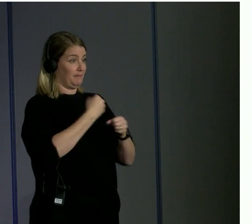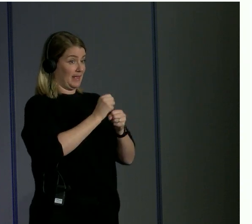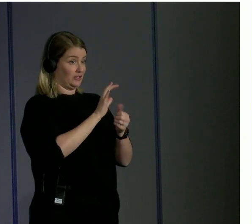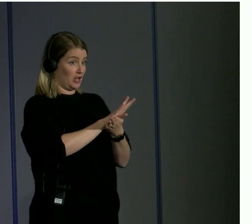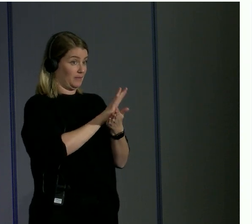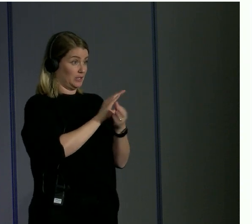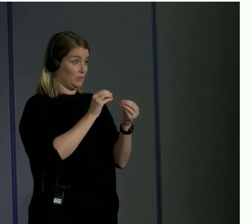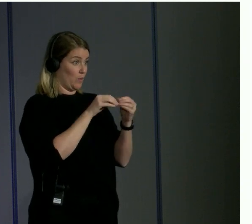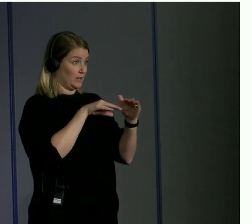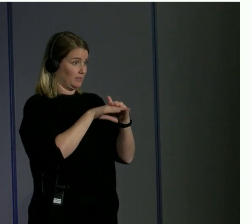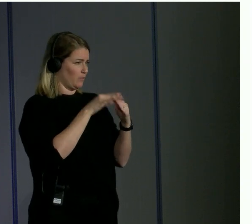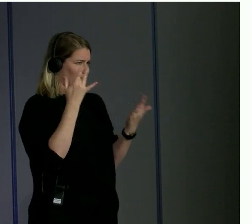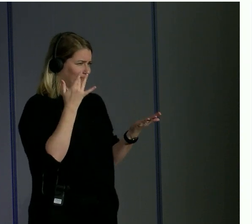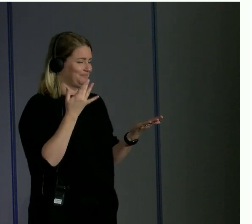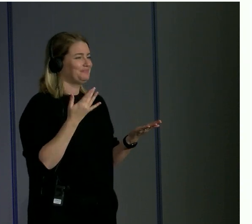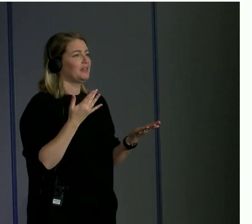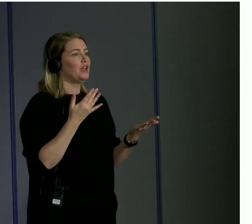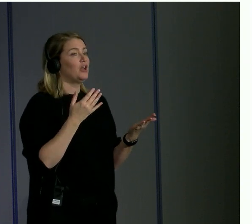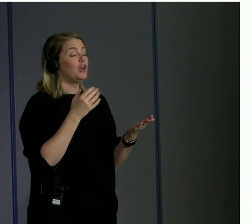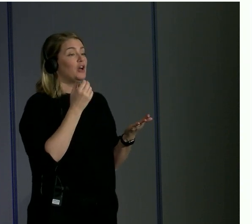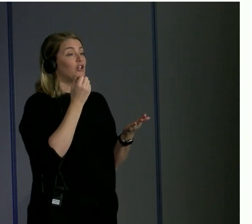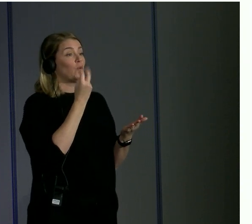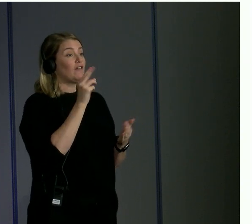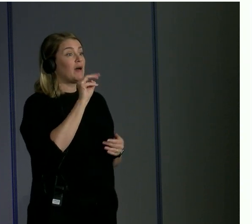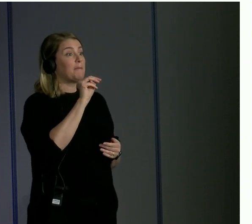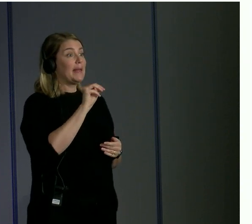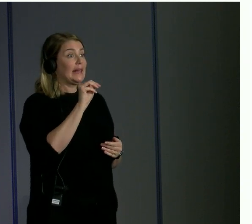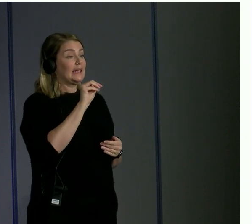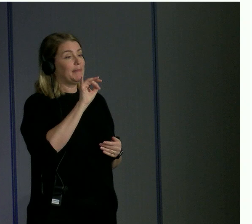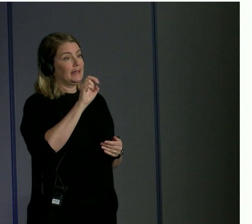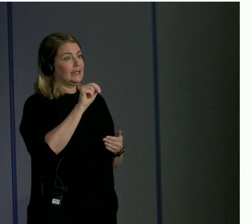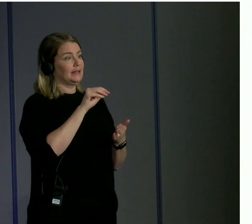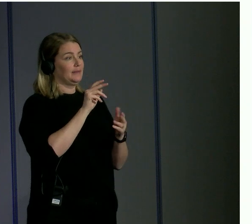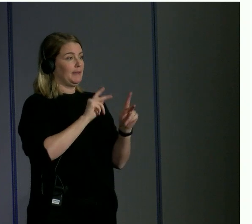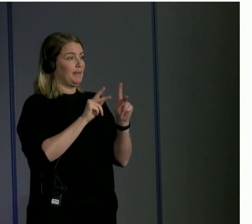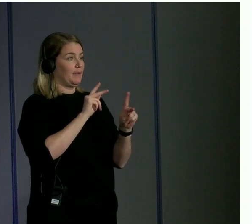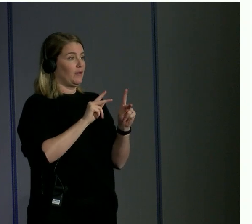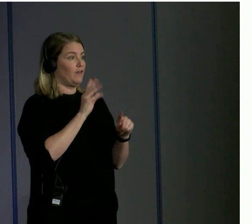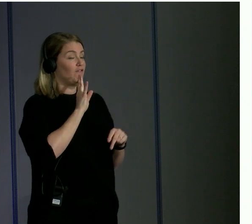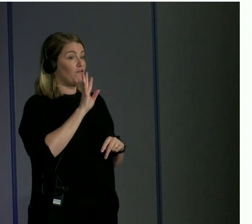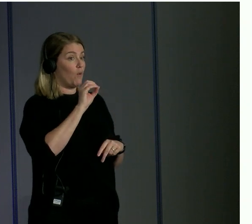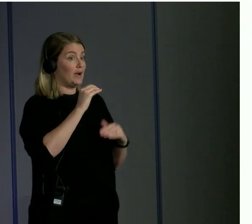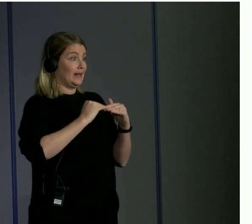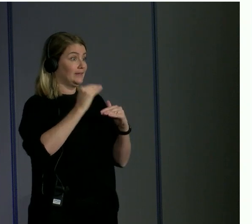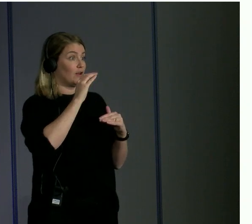more accessible? Well, 12 million people, 40 years and older have some form of vision disability. And